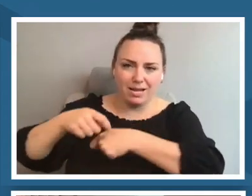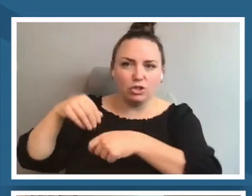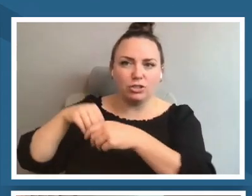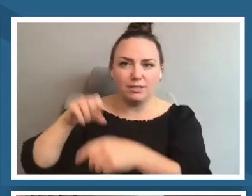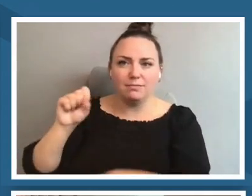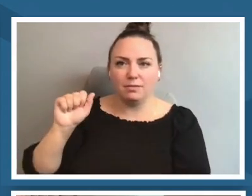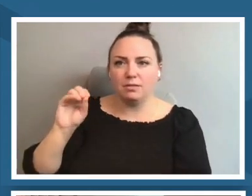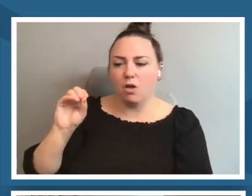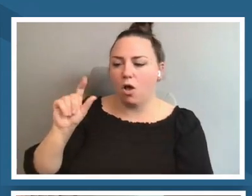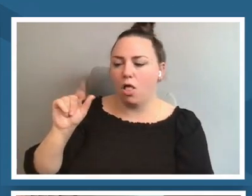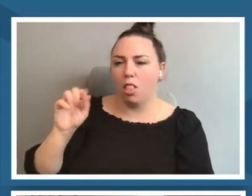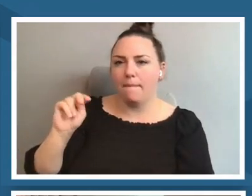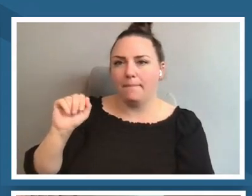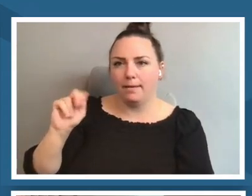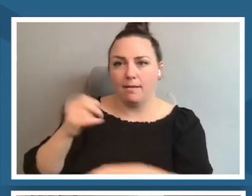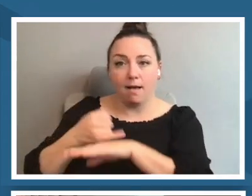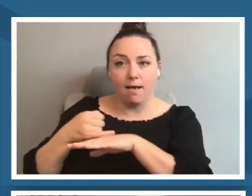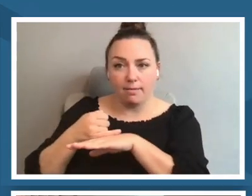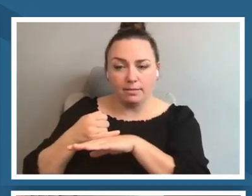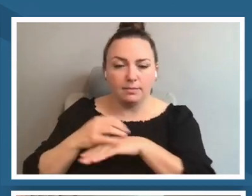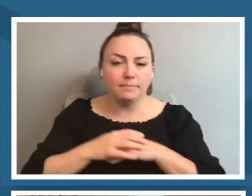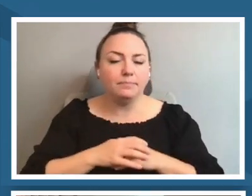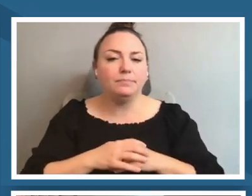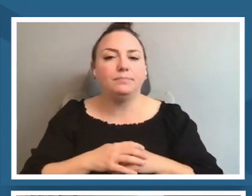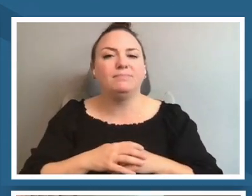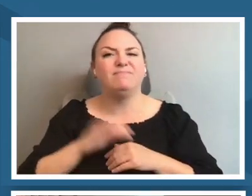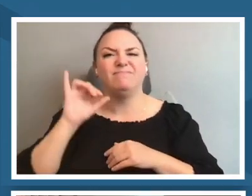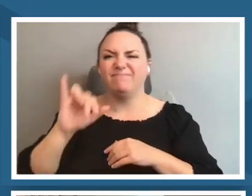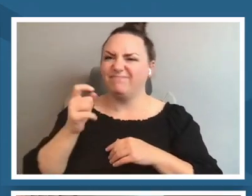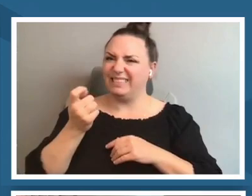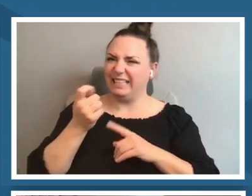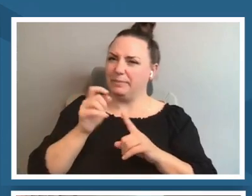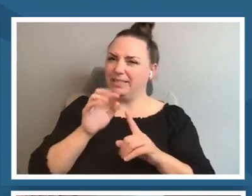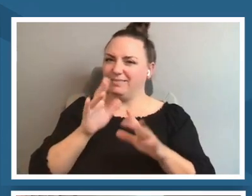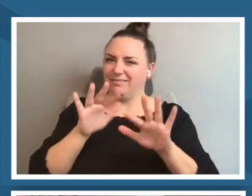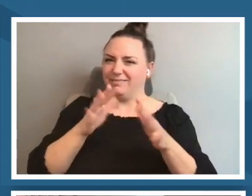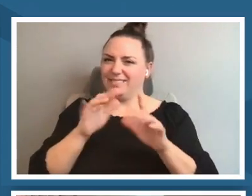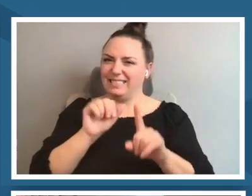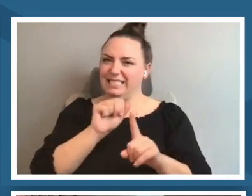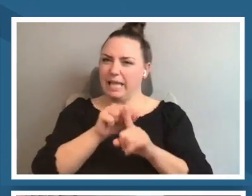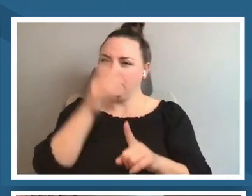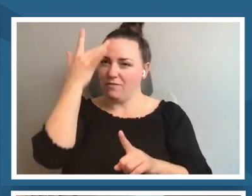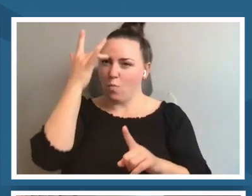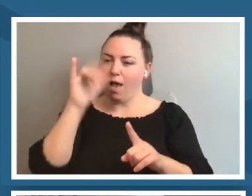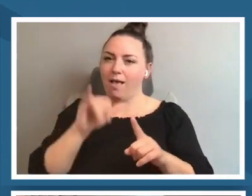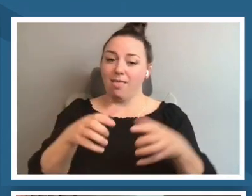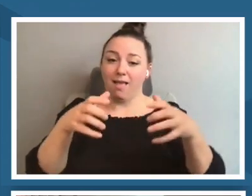as actually as an object it's slightly deceptive because it's kind of fallen apart